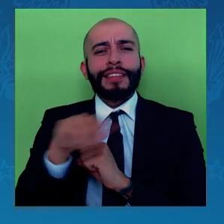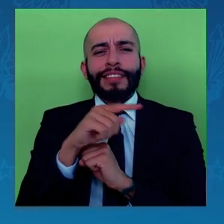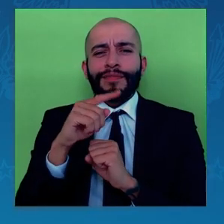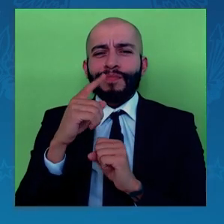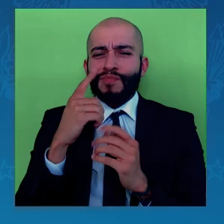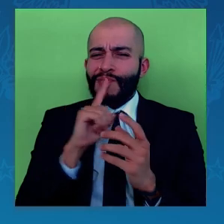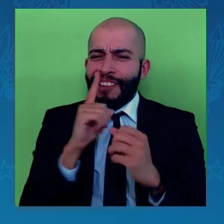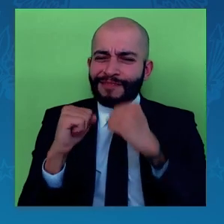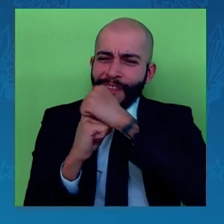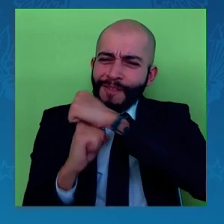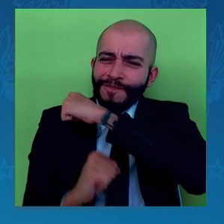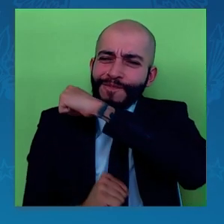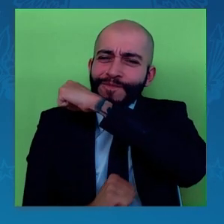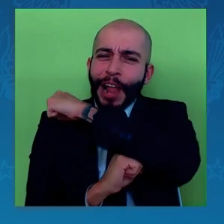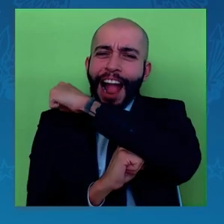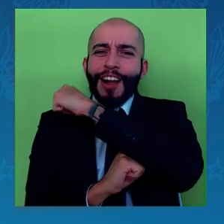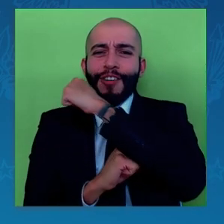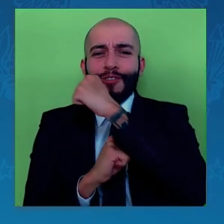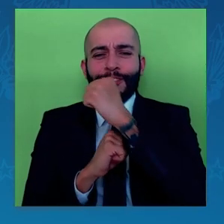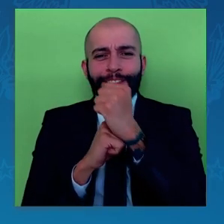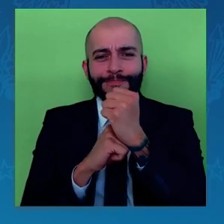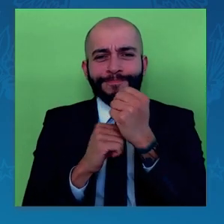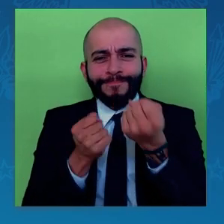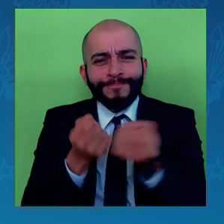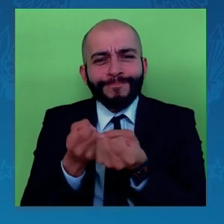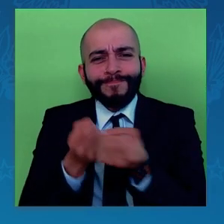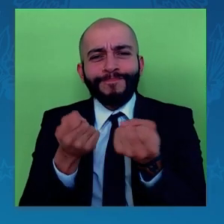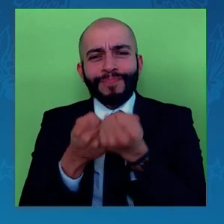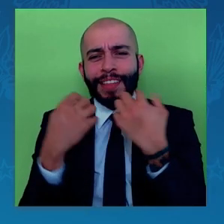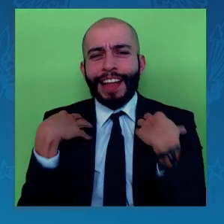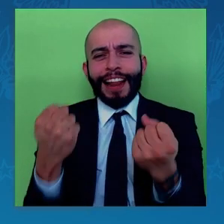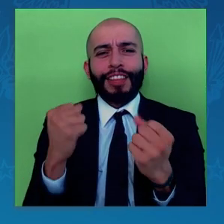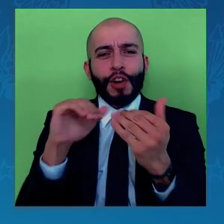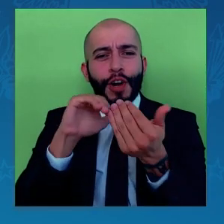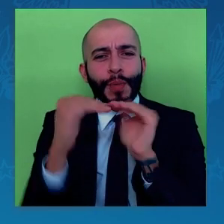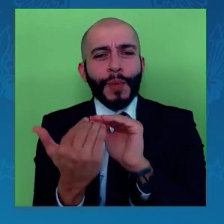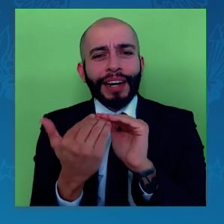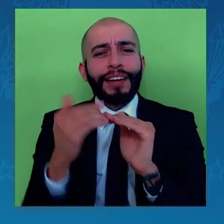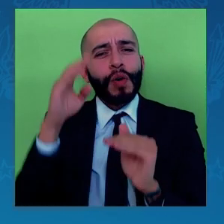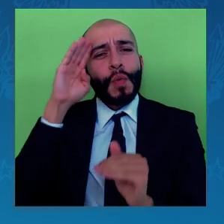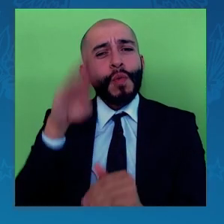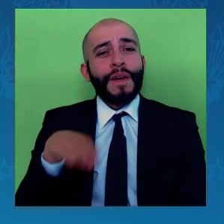that I know the vice president has been focused on for years. And while in the Senate, she introduced legislation